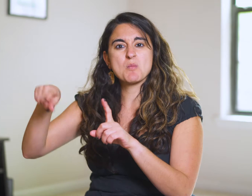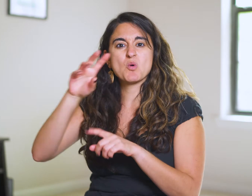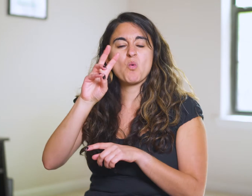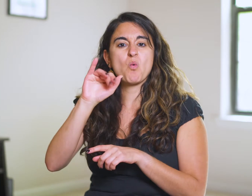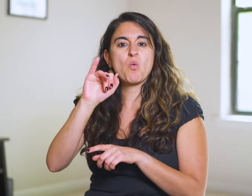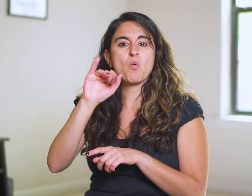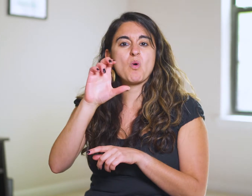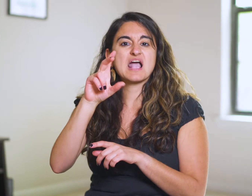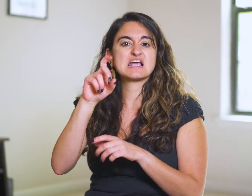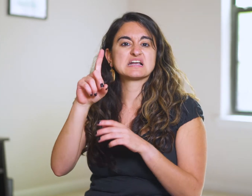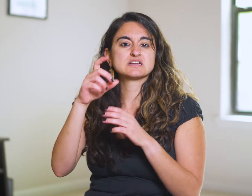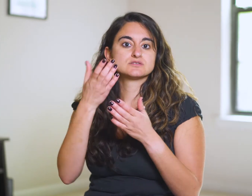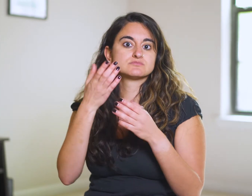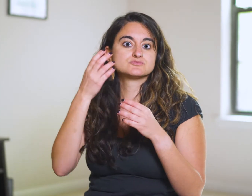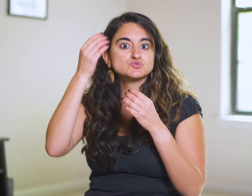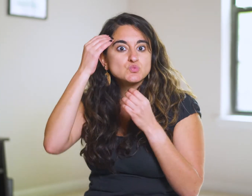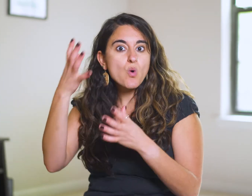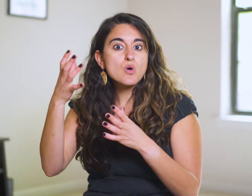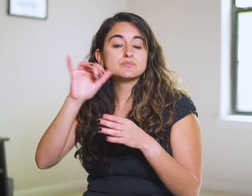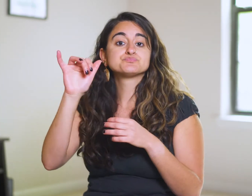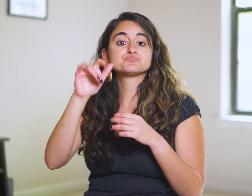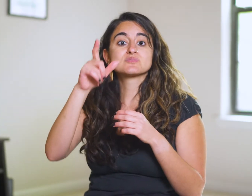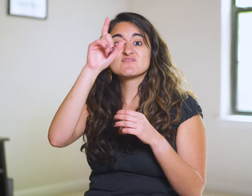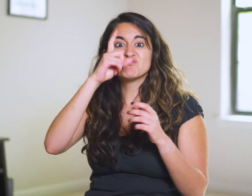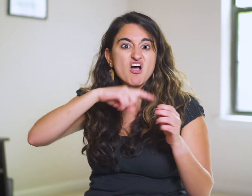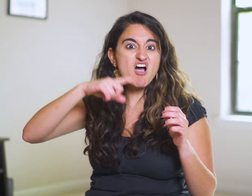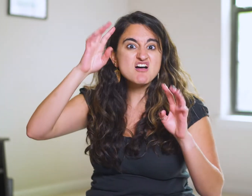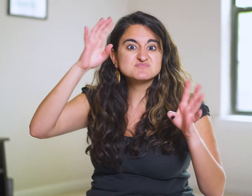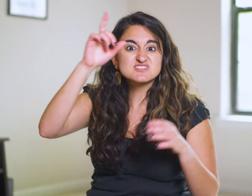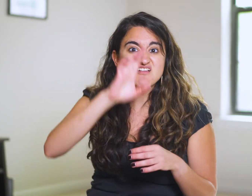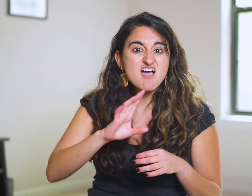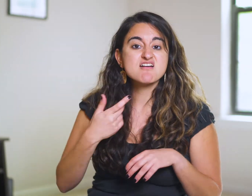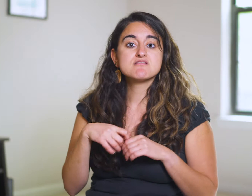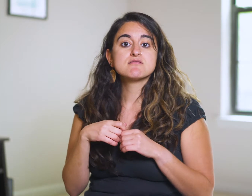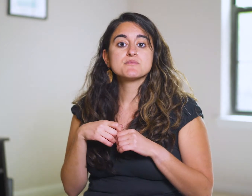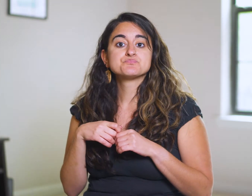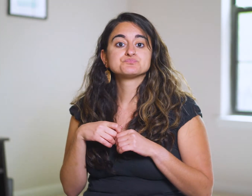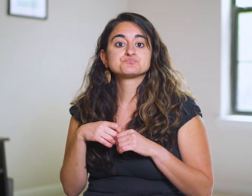wicked sources—diviners and false gods.